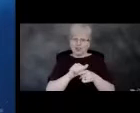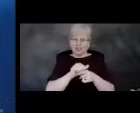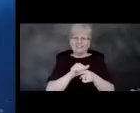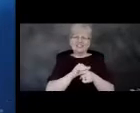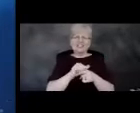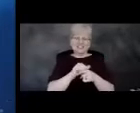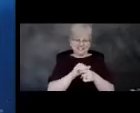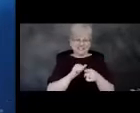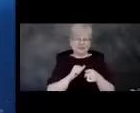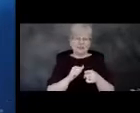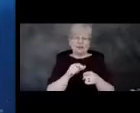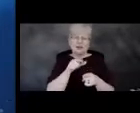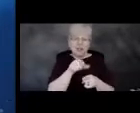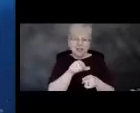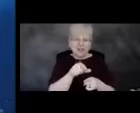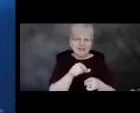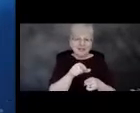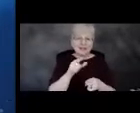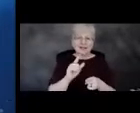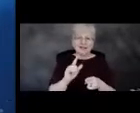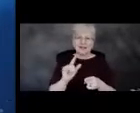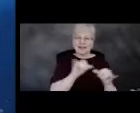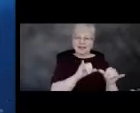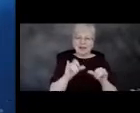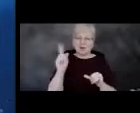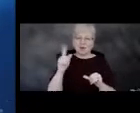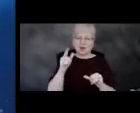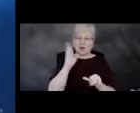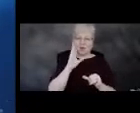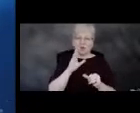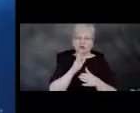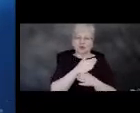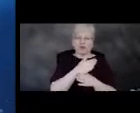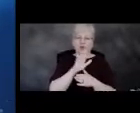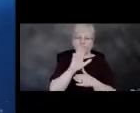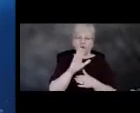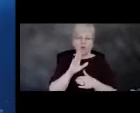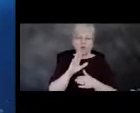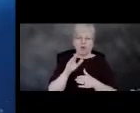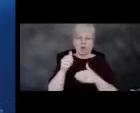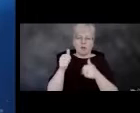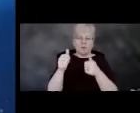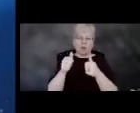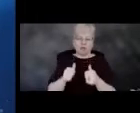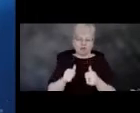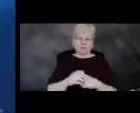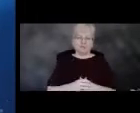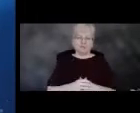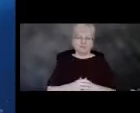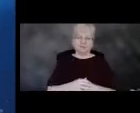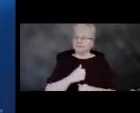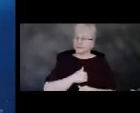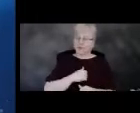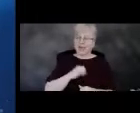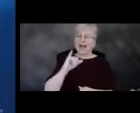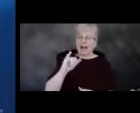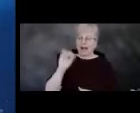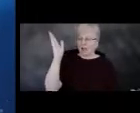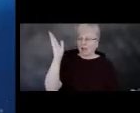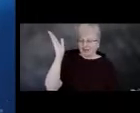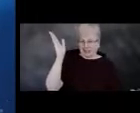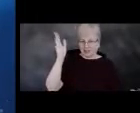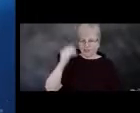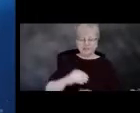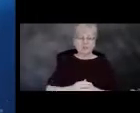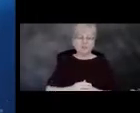where you are going to be sharing your 16:54:25 iPresentation. When the time comes,